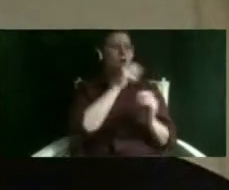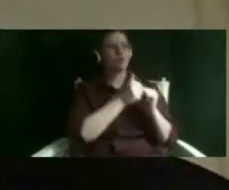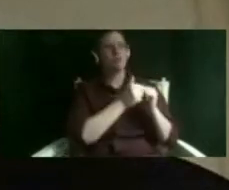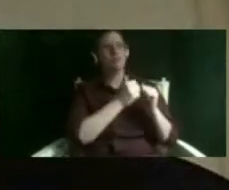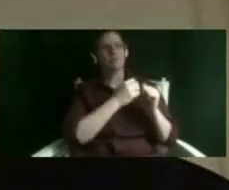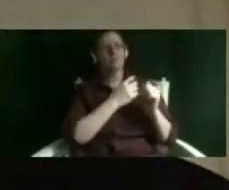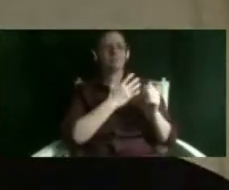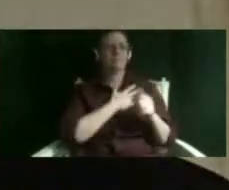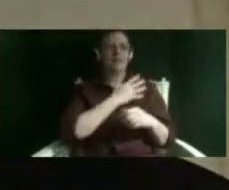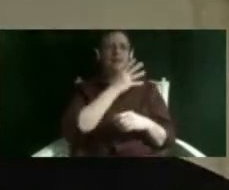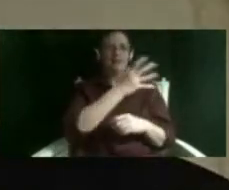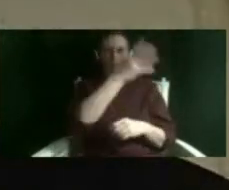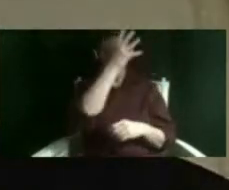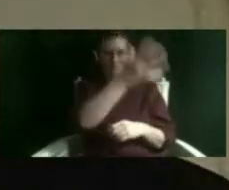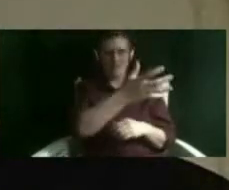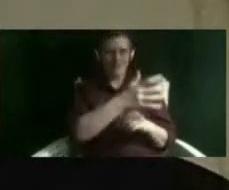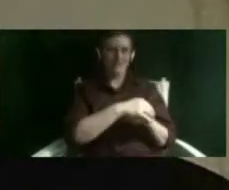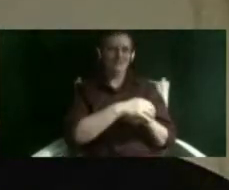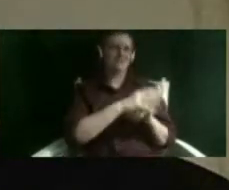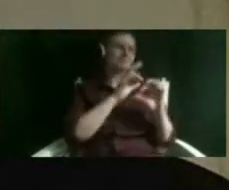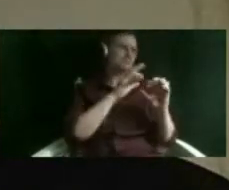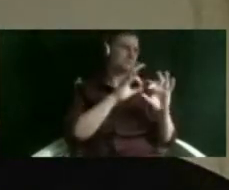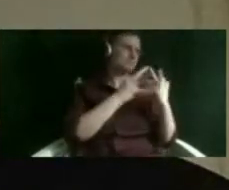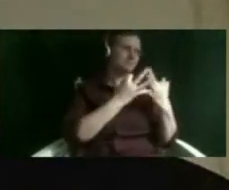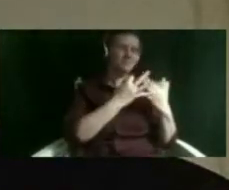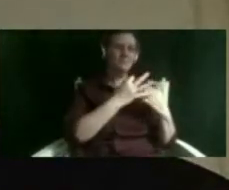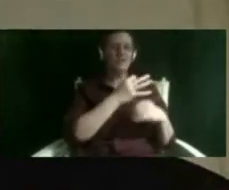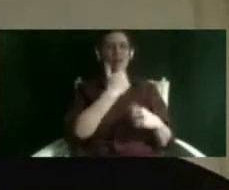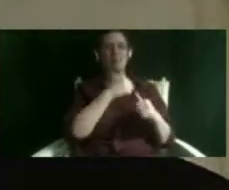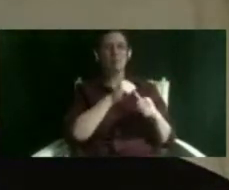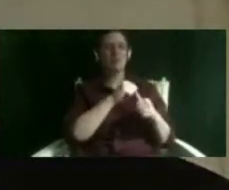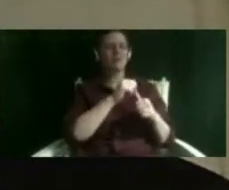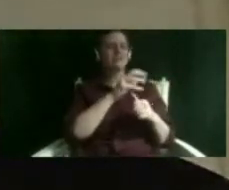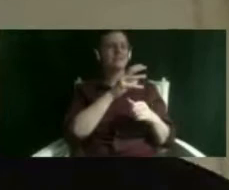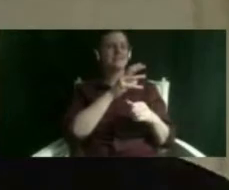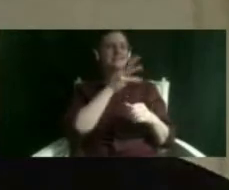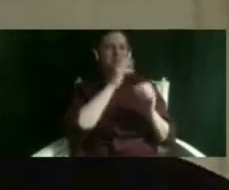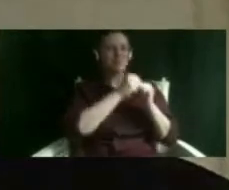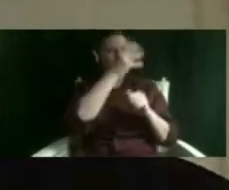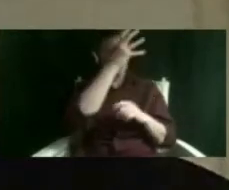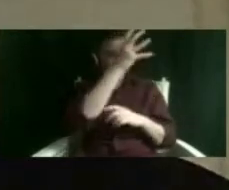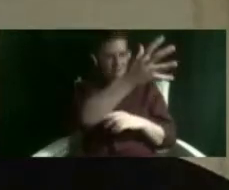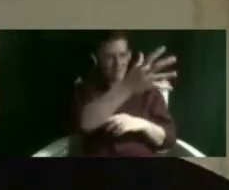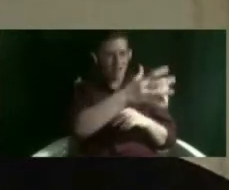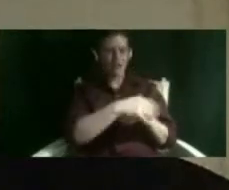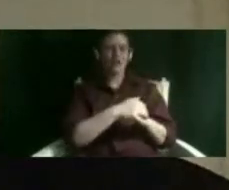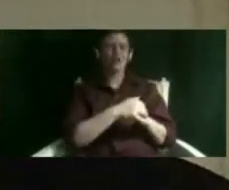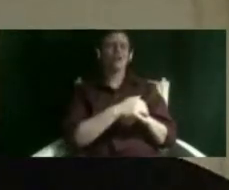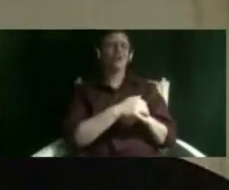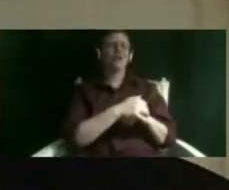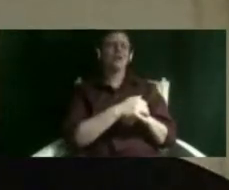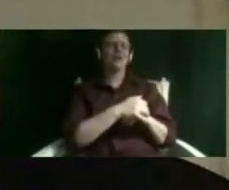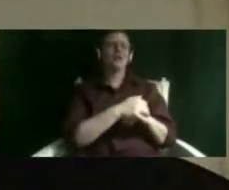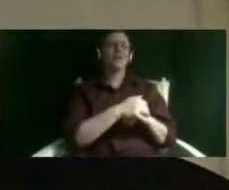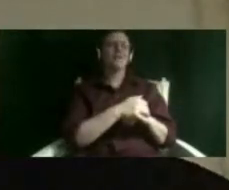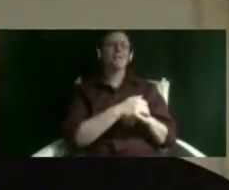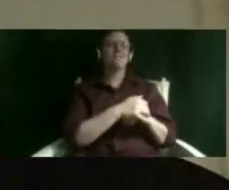blessed memory and you know he was conservative uh so i was a little nervous for the conversation